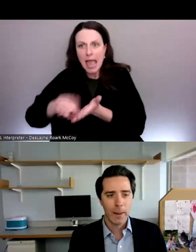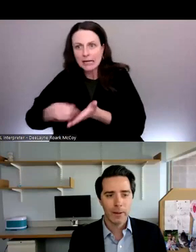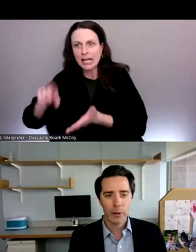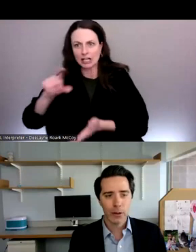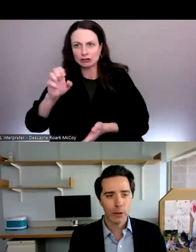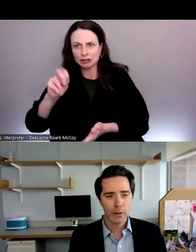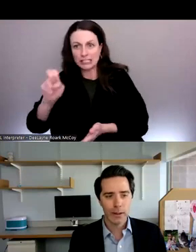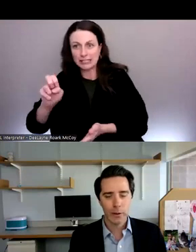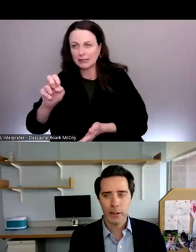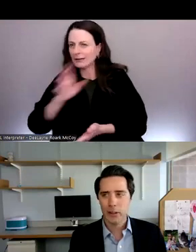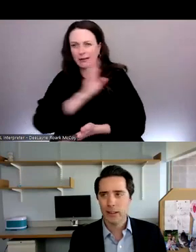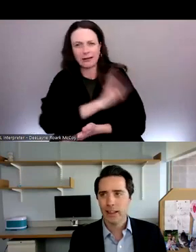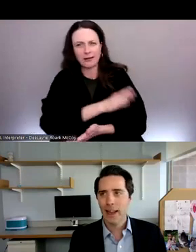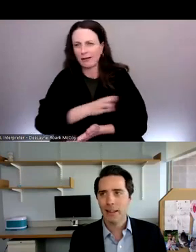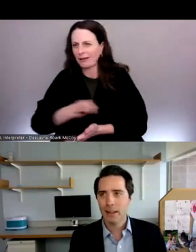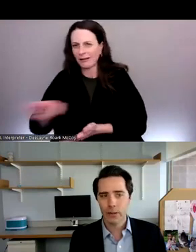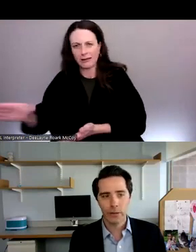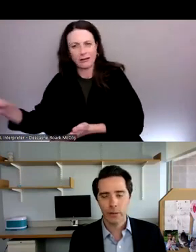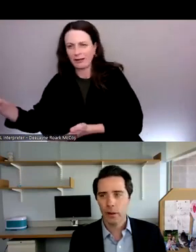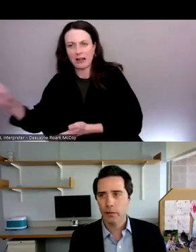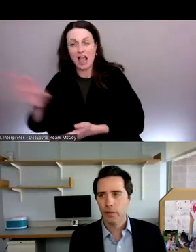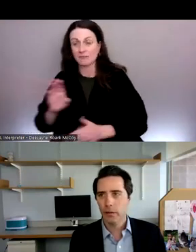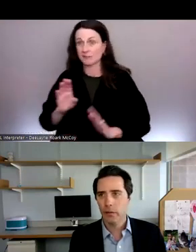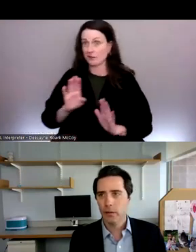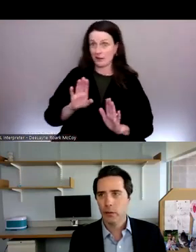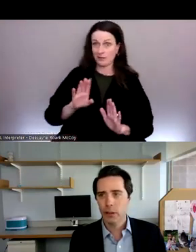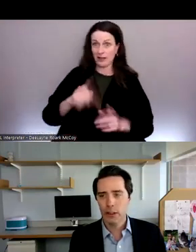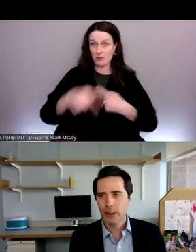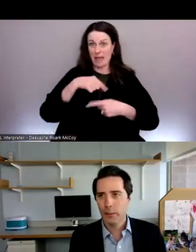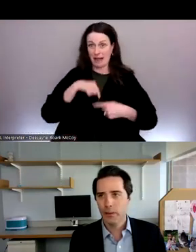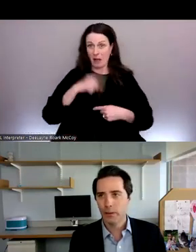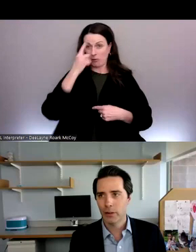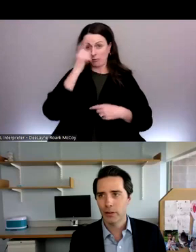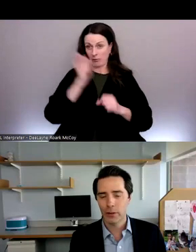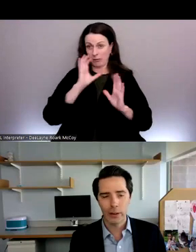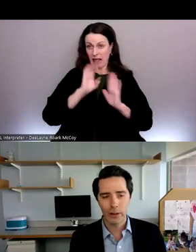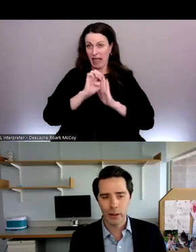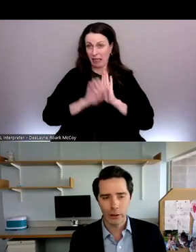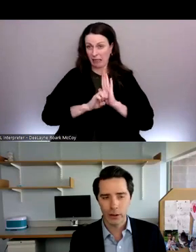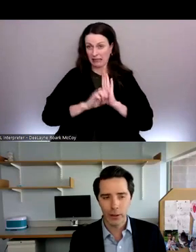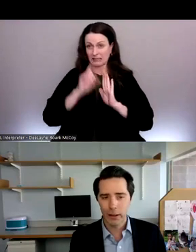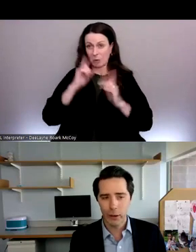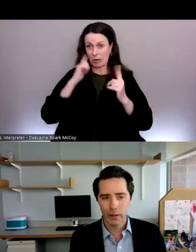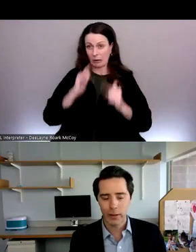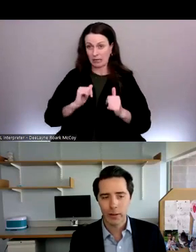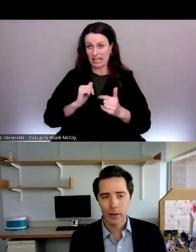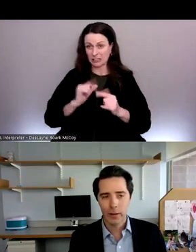and there's all sorts of considerations like the ethics of of doing gene therapy